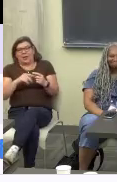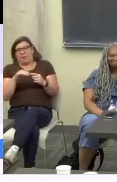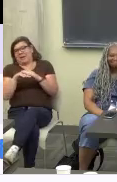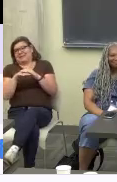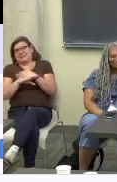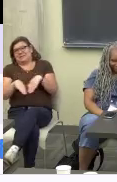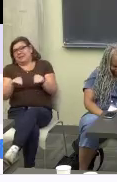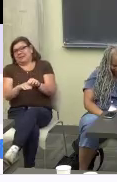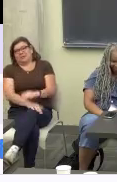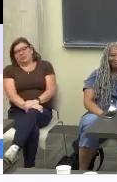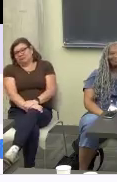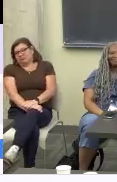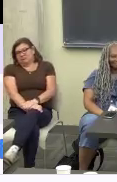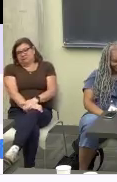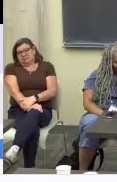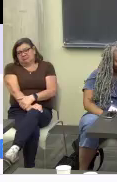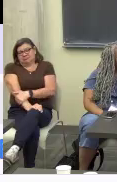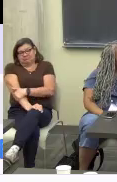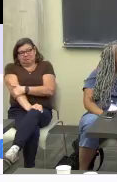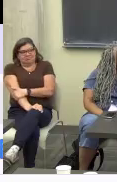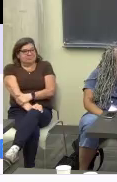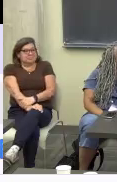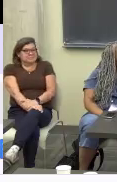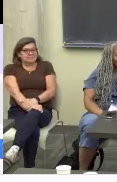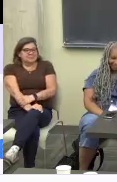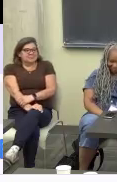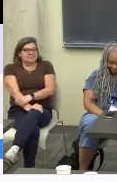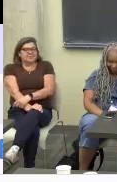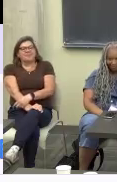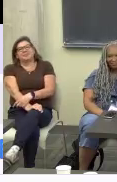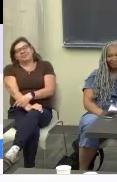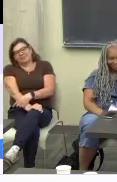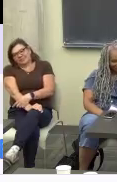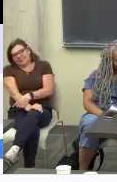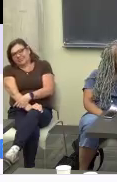And I mean, that's just, and I know that that's not realistic and I, you know,